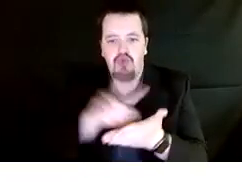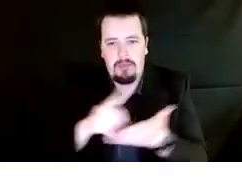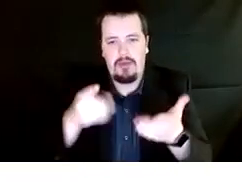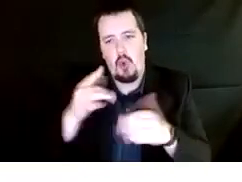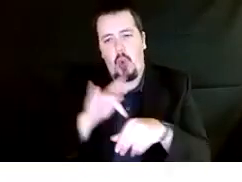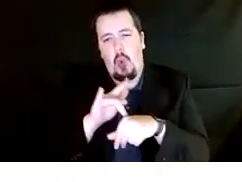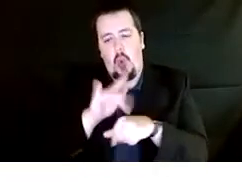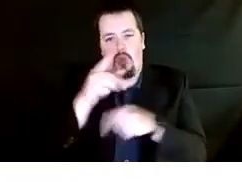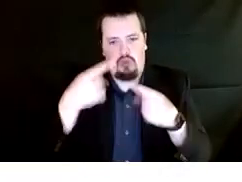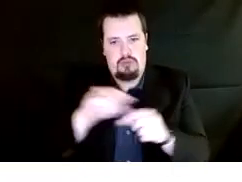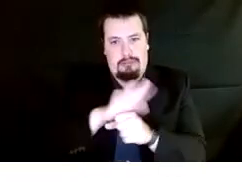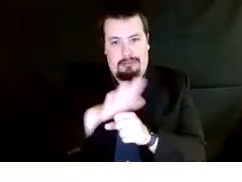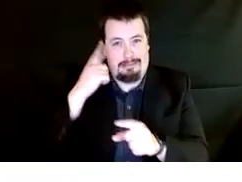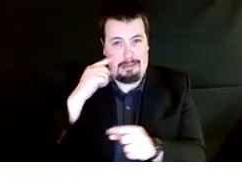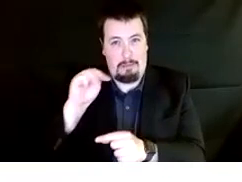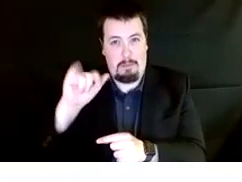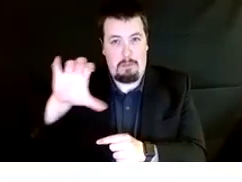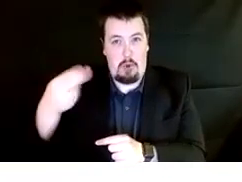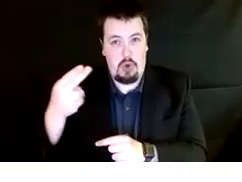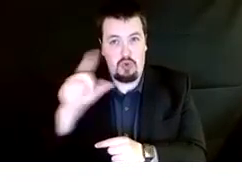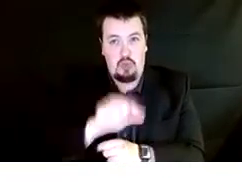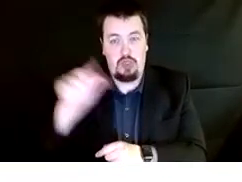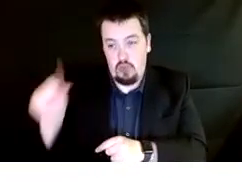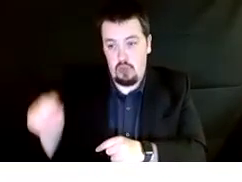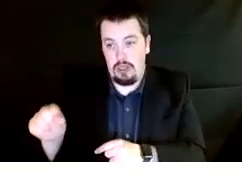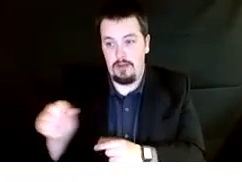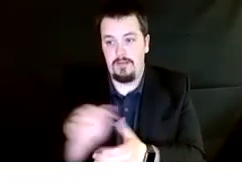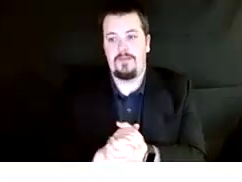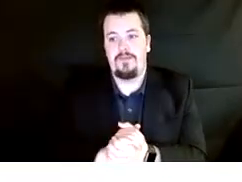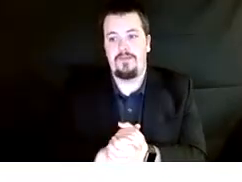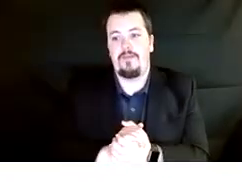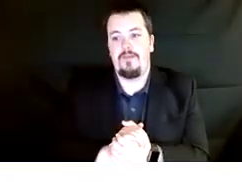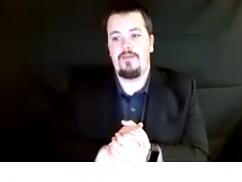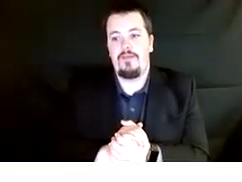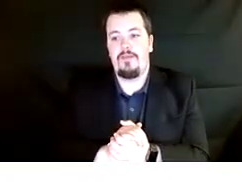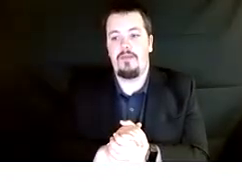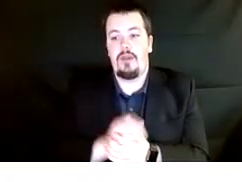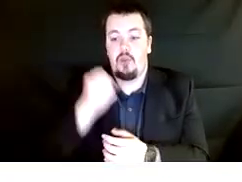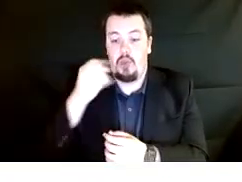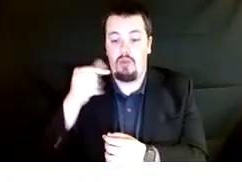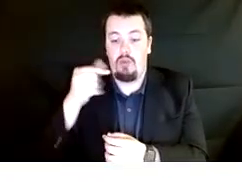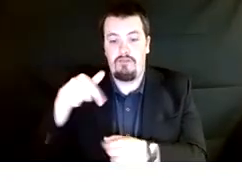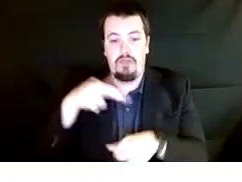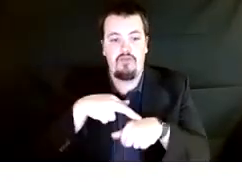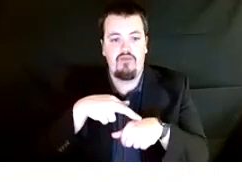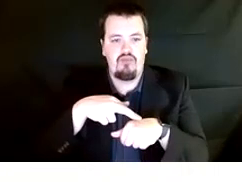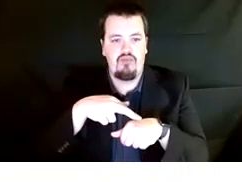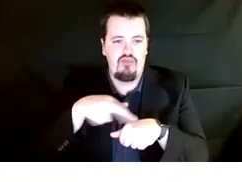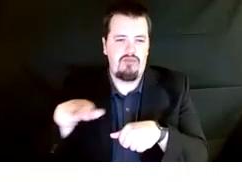end of March of 2020 and this reference is going to be with some of the other references